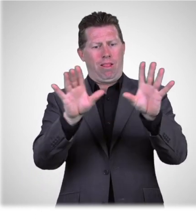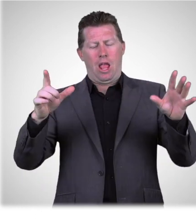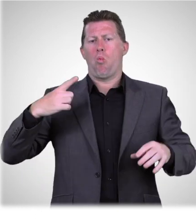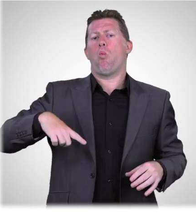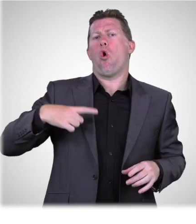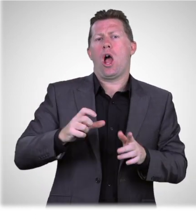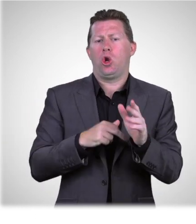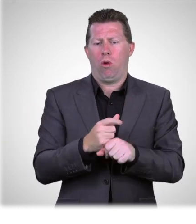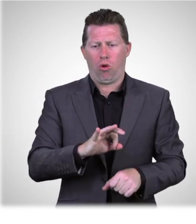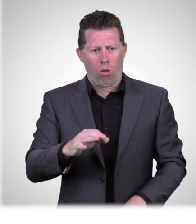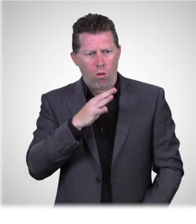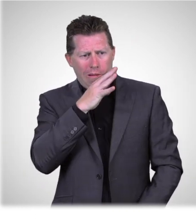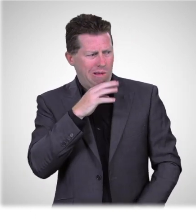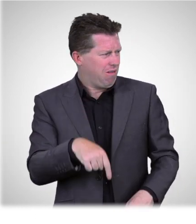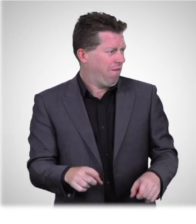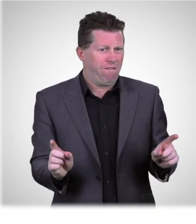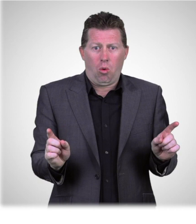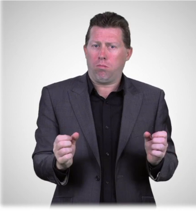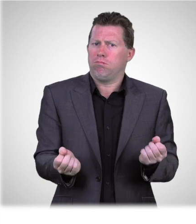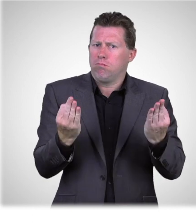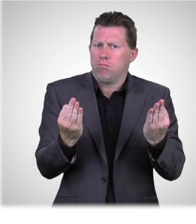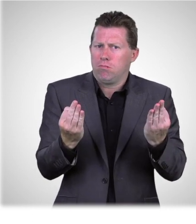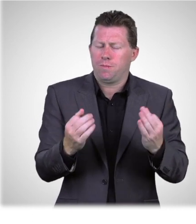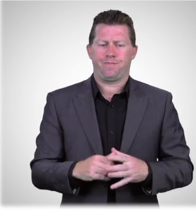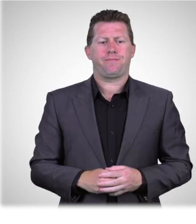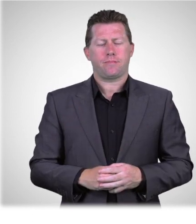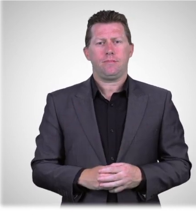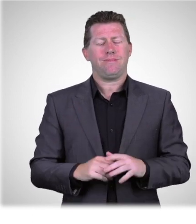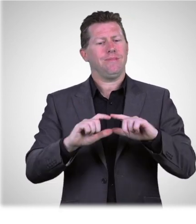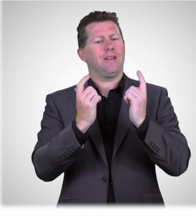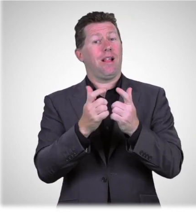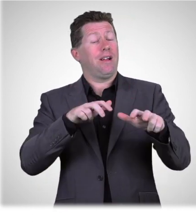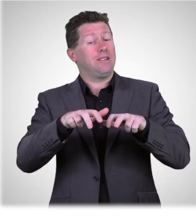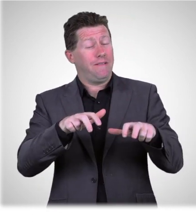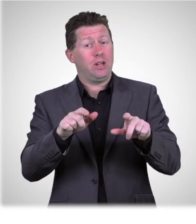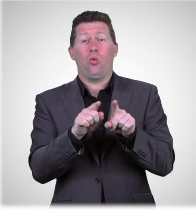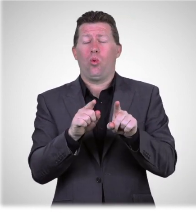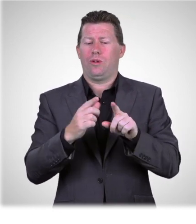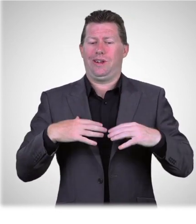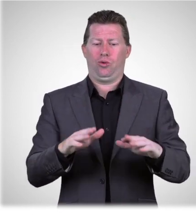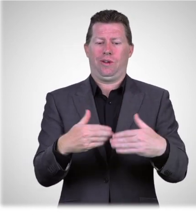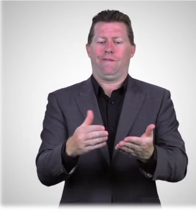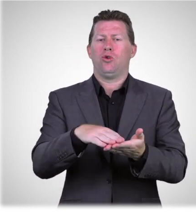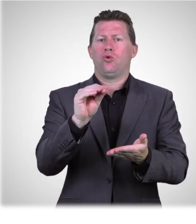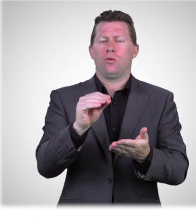purpose for each activity. Class activity should also provide students with multiple ways to